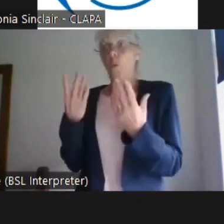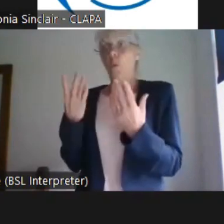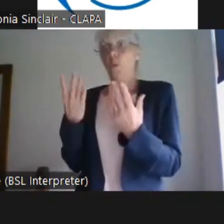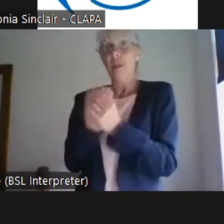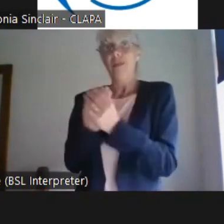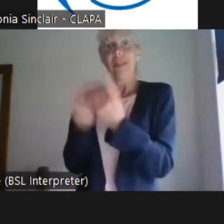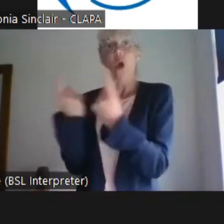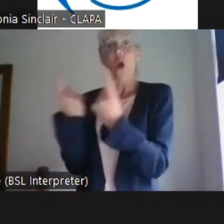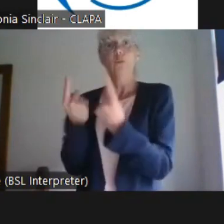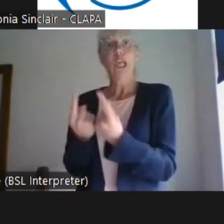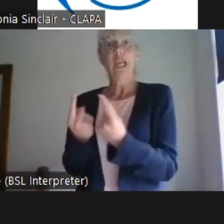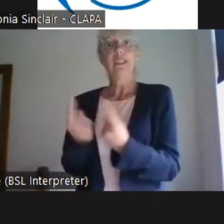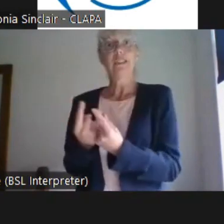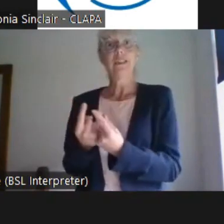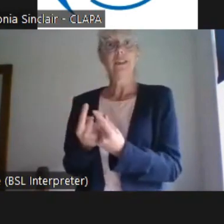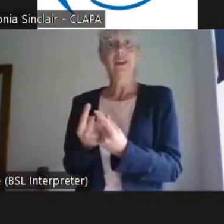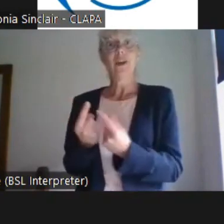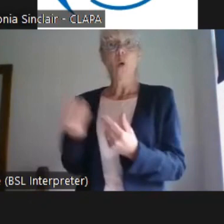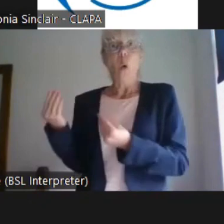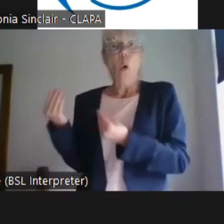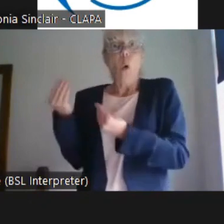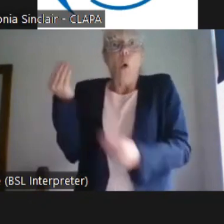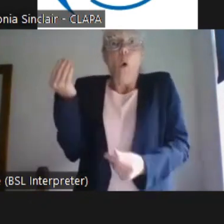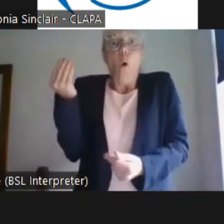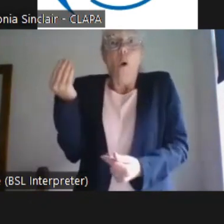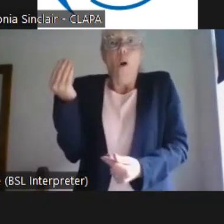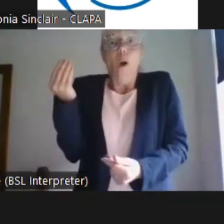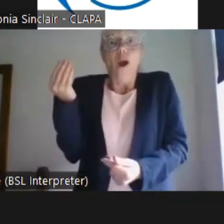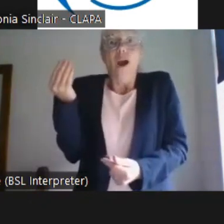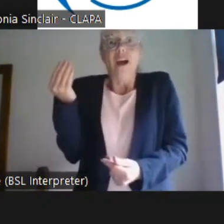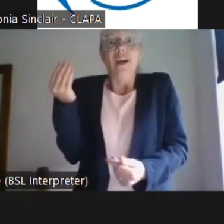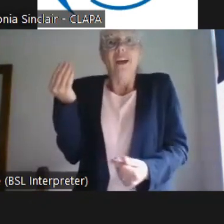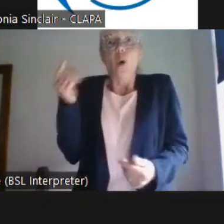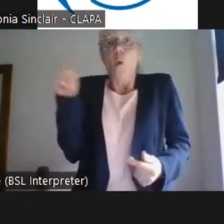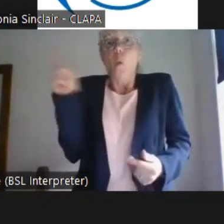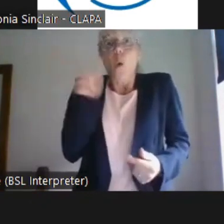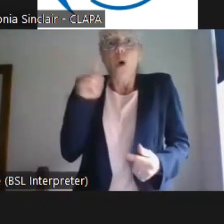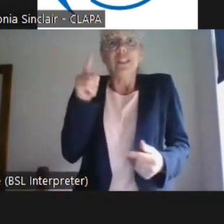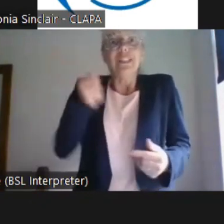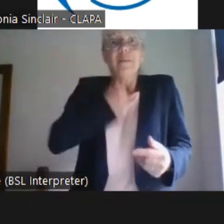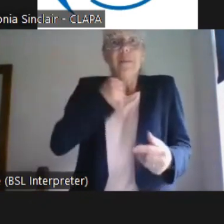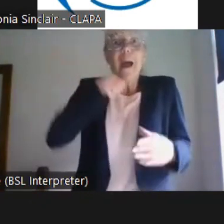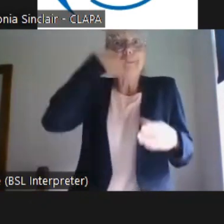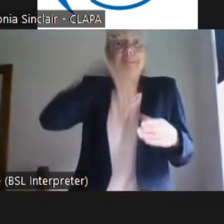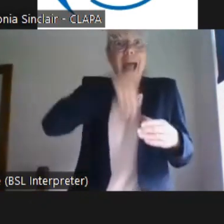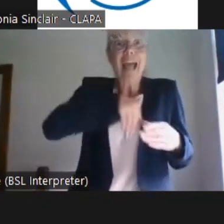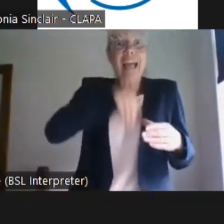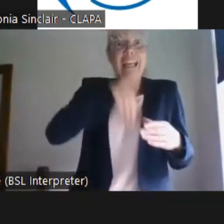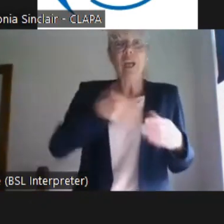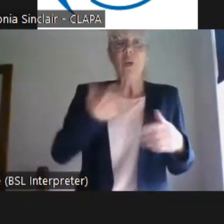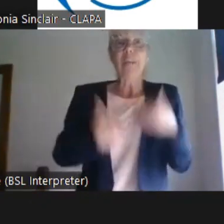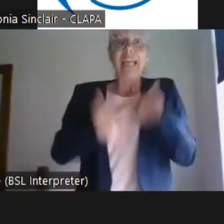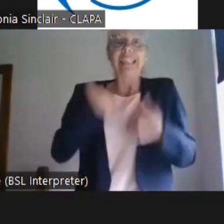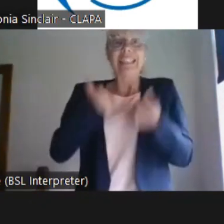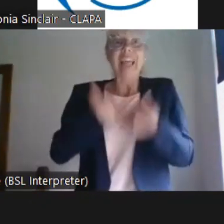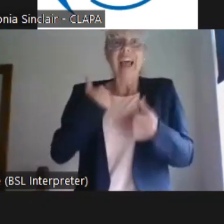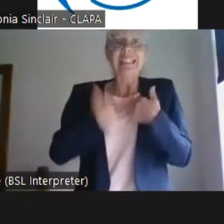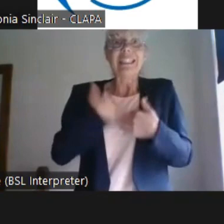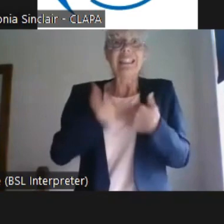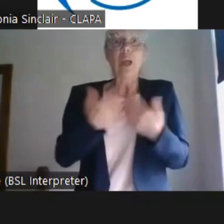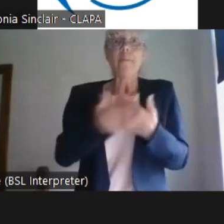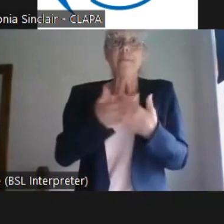what's in my bag and you can behave as excited as you can be because the more excited you are